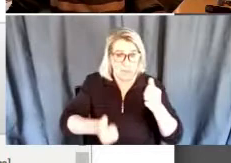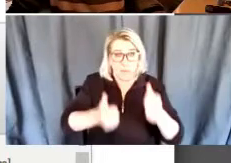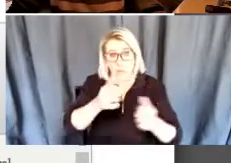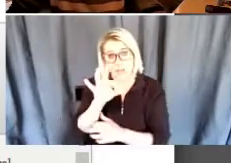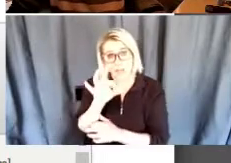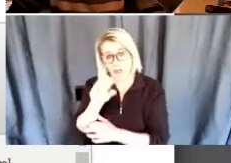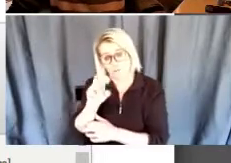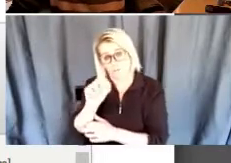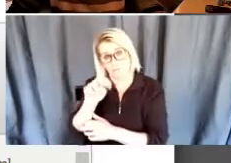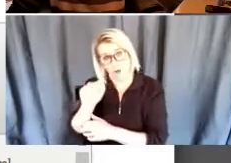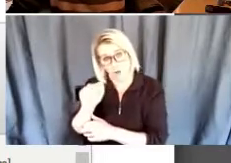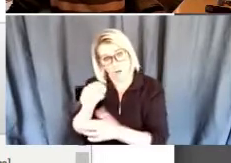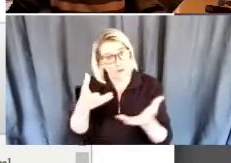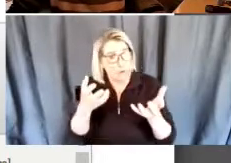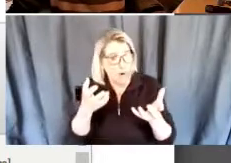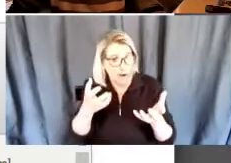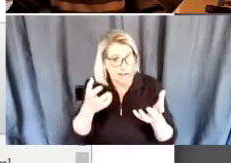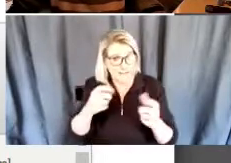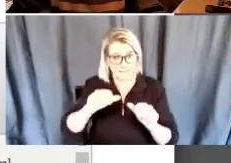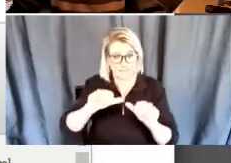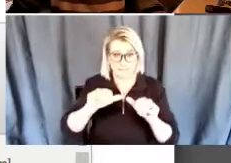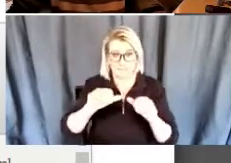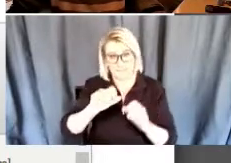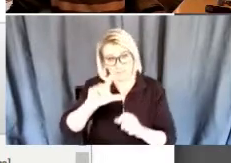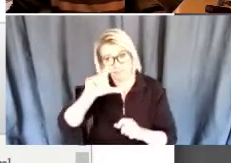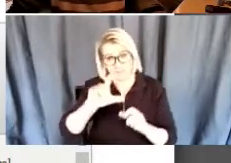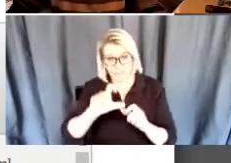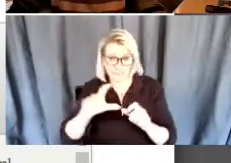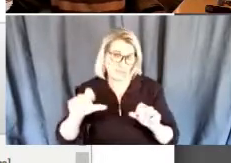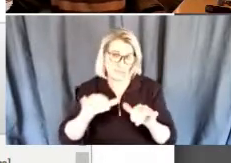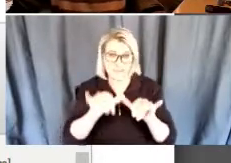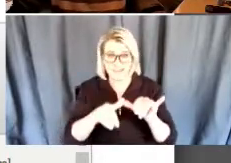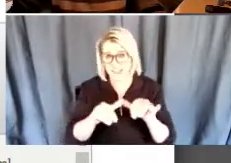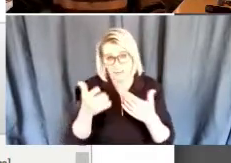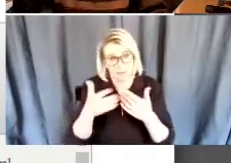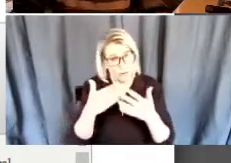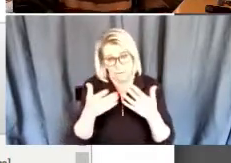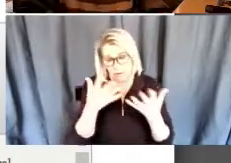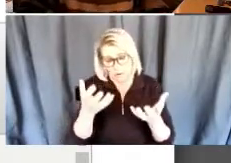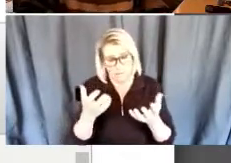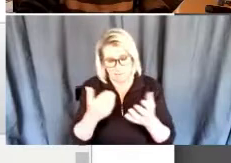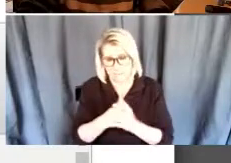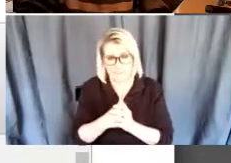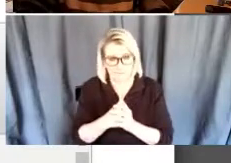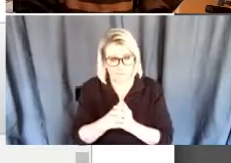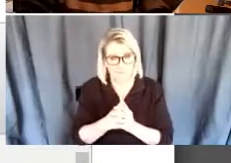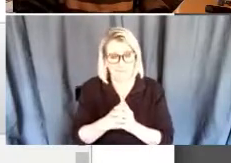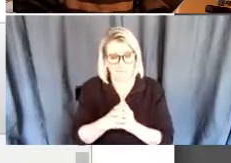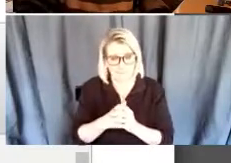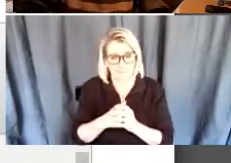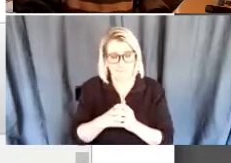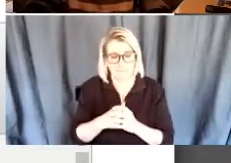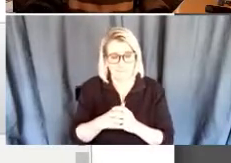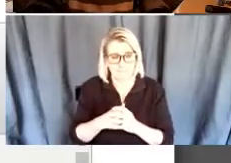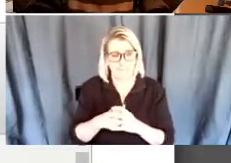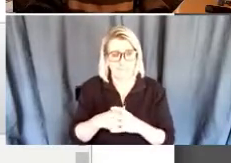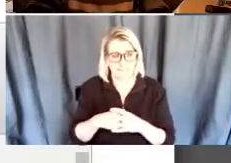what font size and someone. 14:16:42 And so one. I'm going to give it